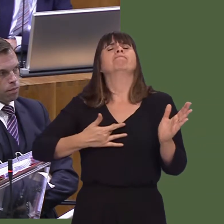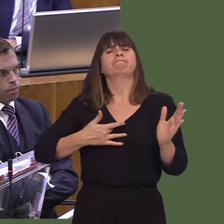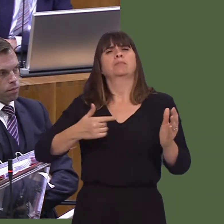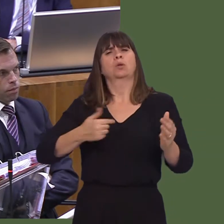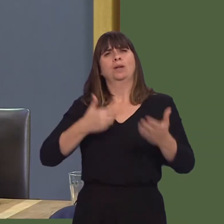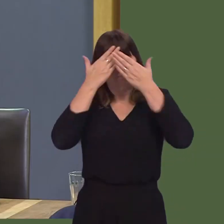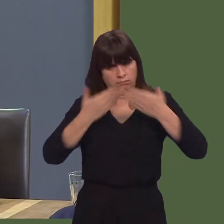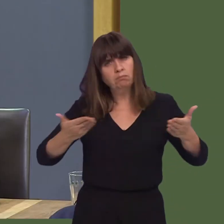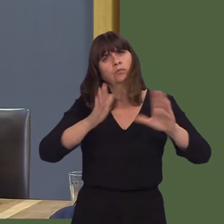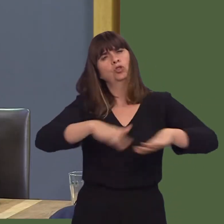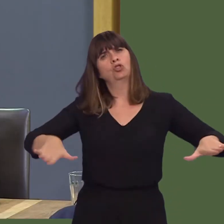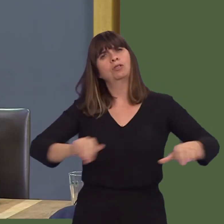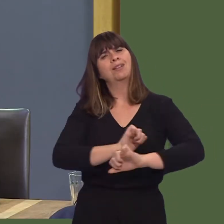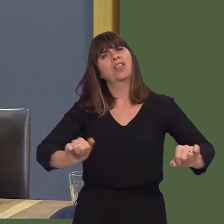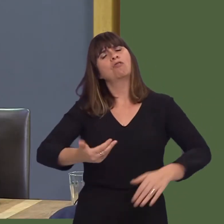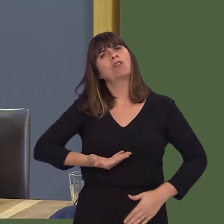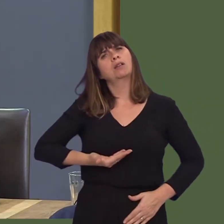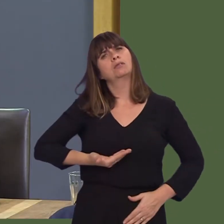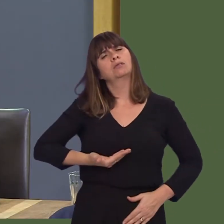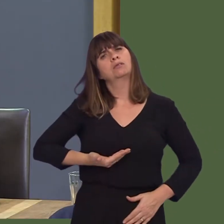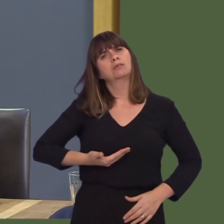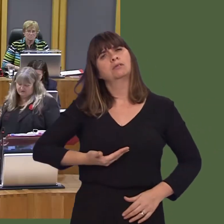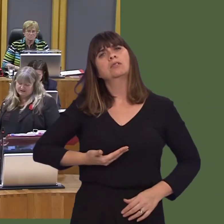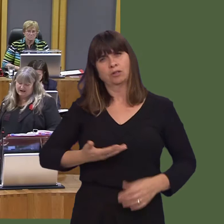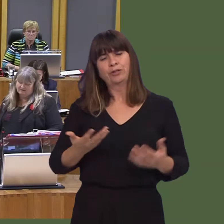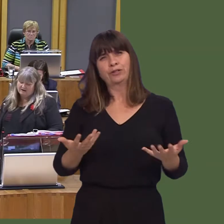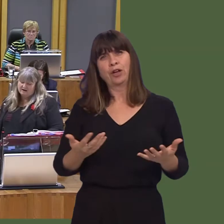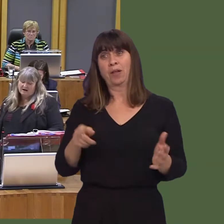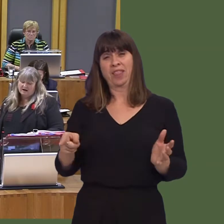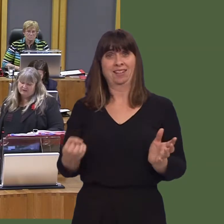as on the research around violence, although that's a very nice added extra to have.